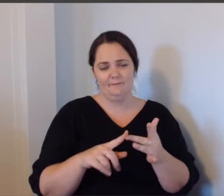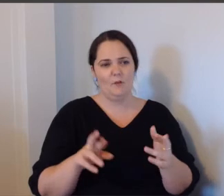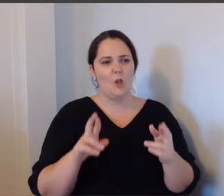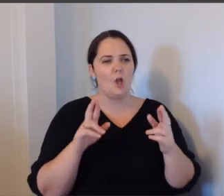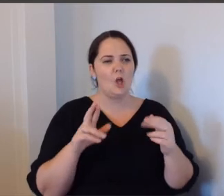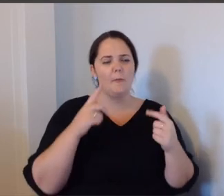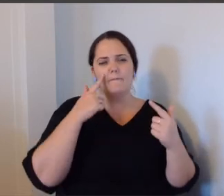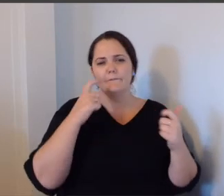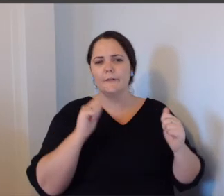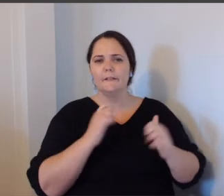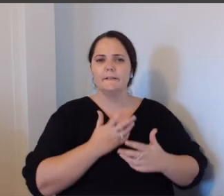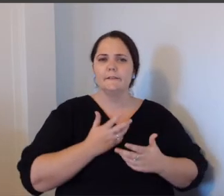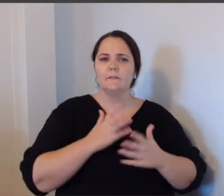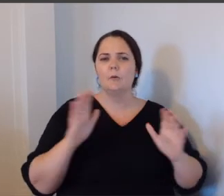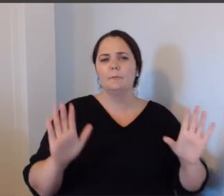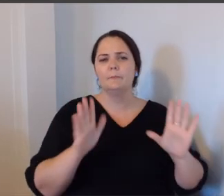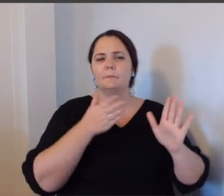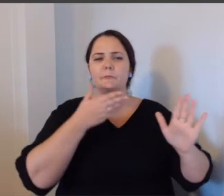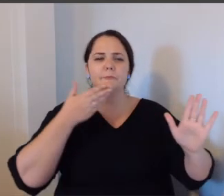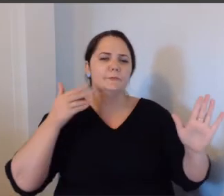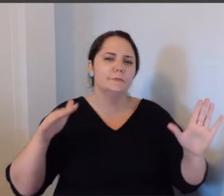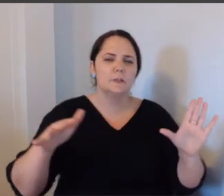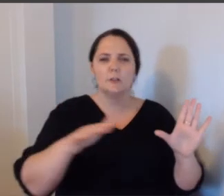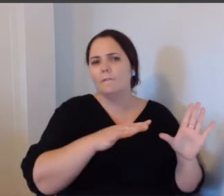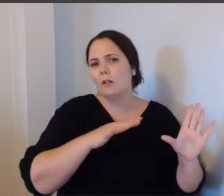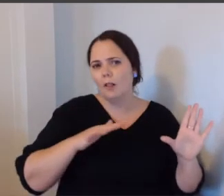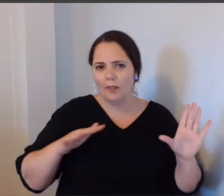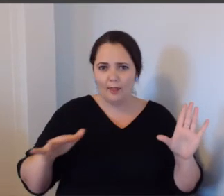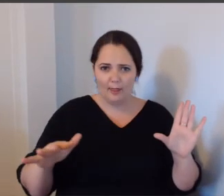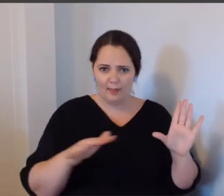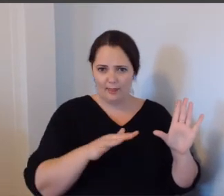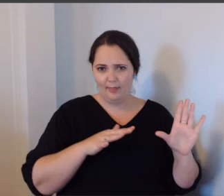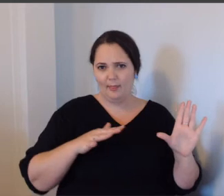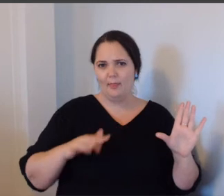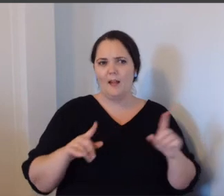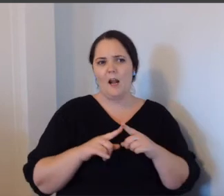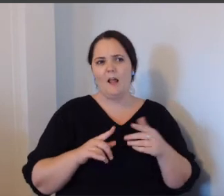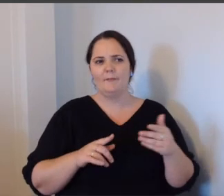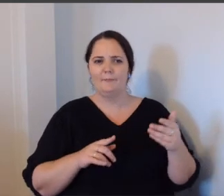escape what he described as the perversion of European culture at the time. He was searching